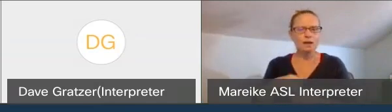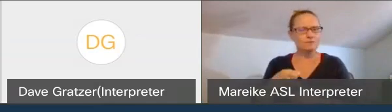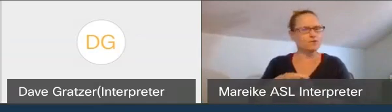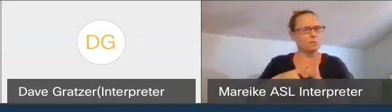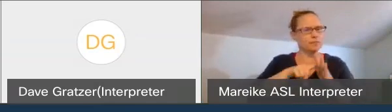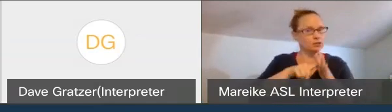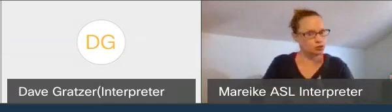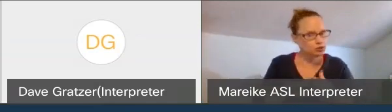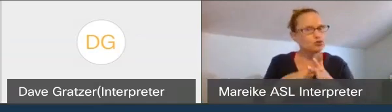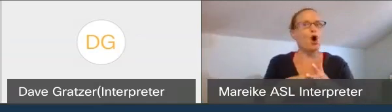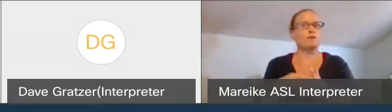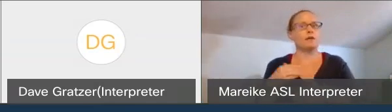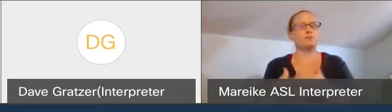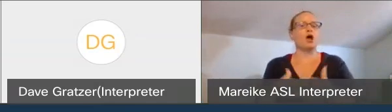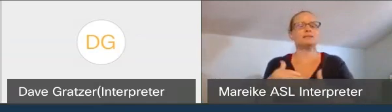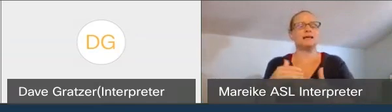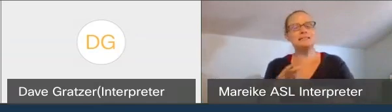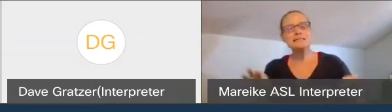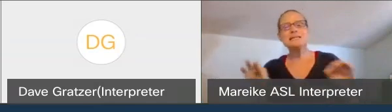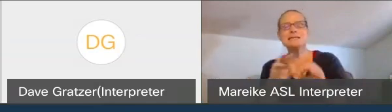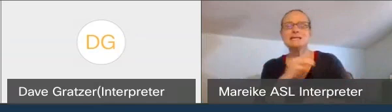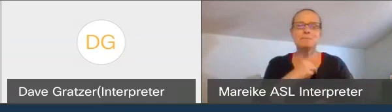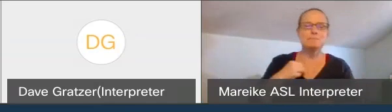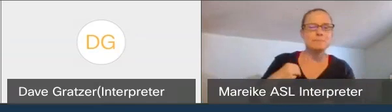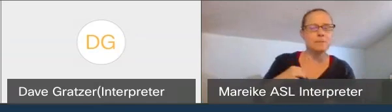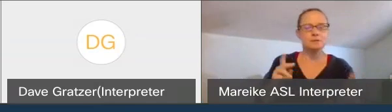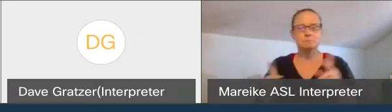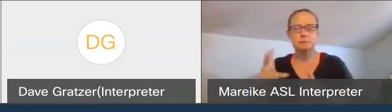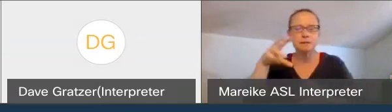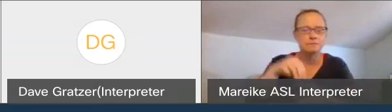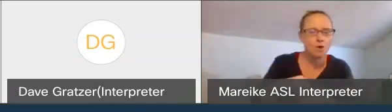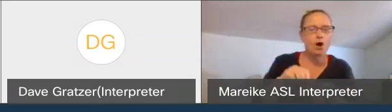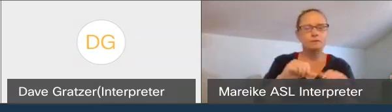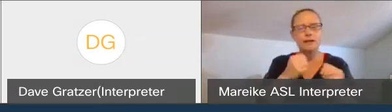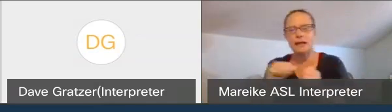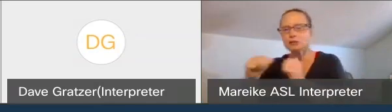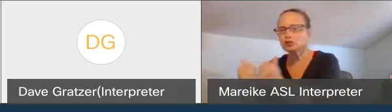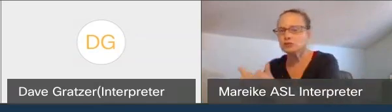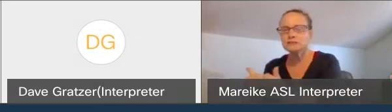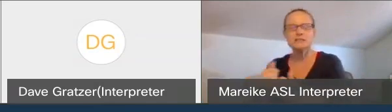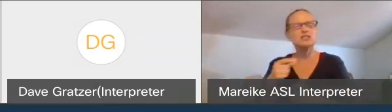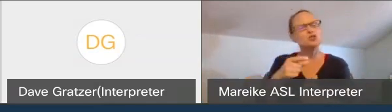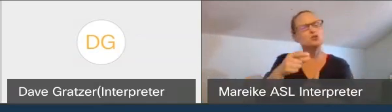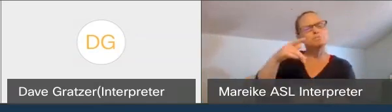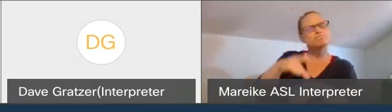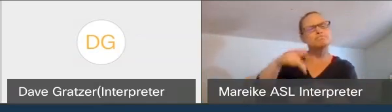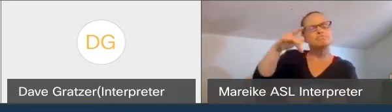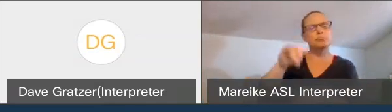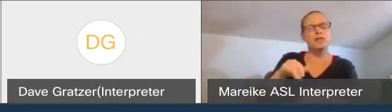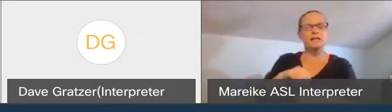And so key members, stakeholders, agencies, I know you've covered some of that a little bit in the-- um, in your presentations,